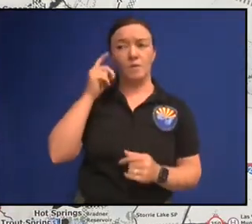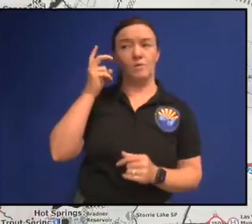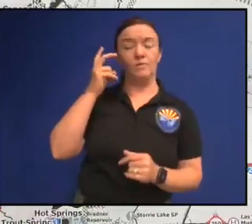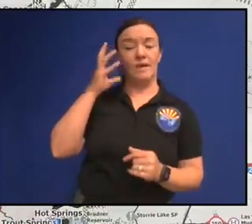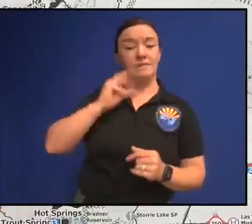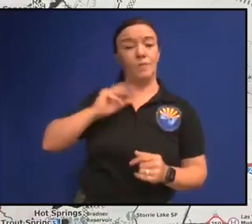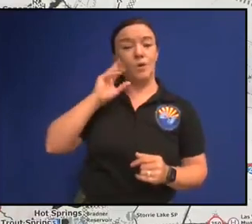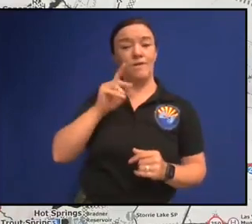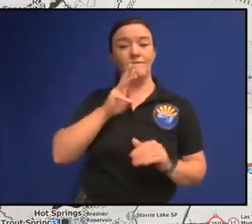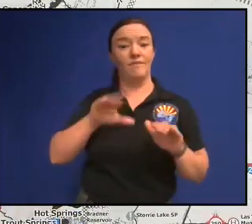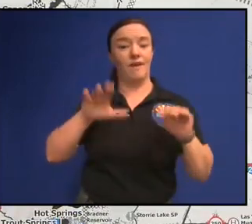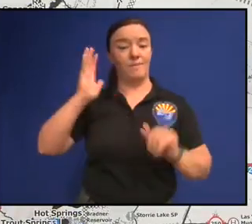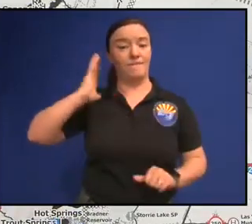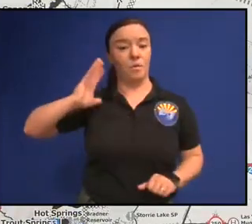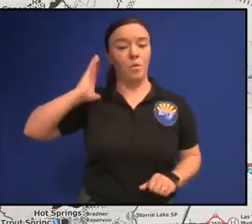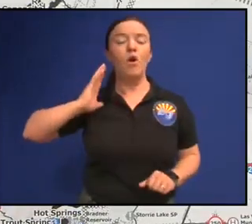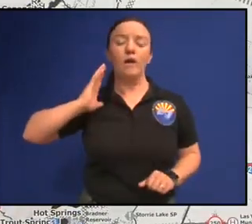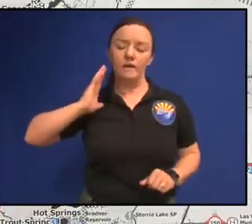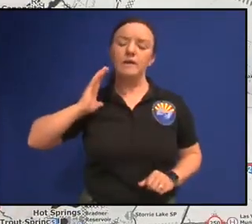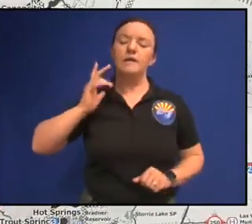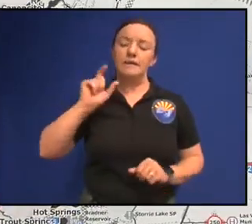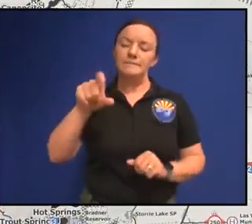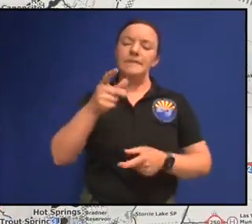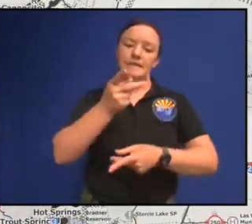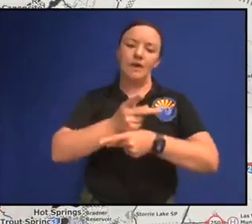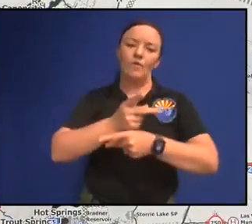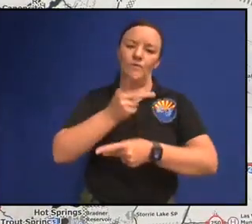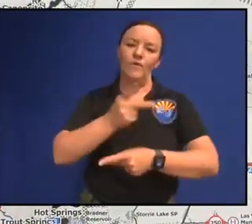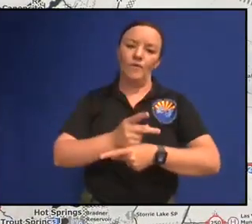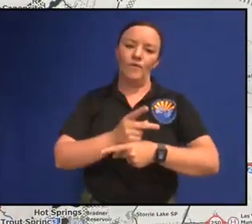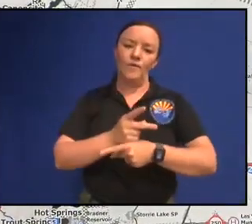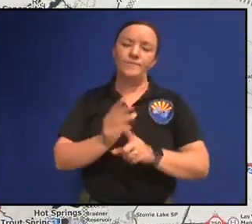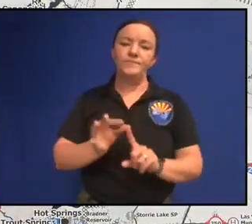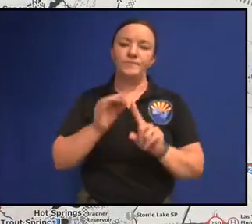ESPECIALLY AS WE COME IN TO DAYS LIKE TODAY AND